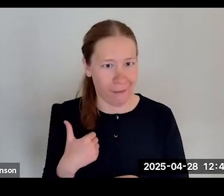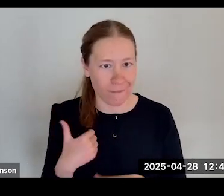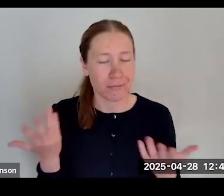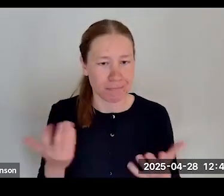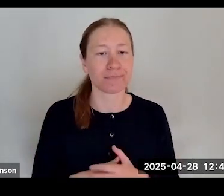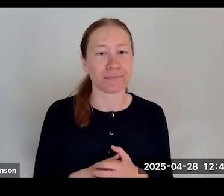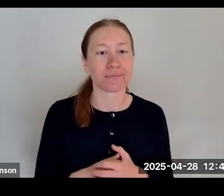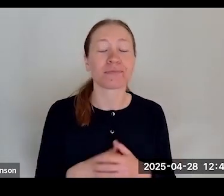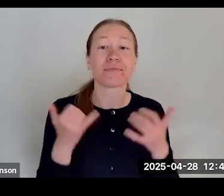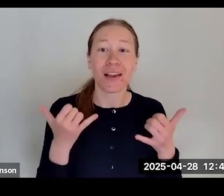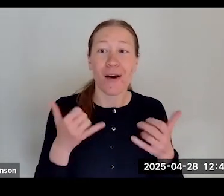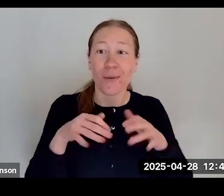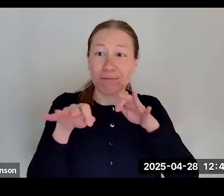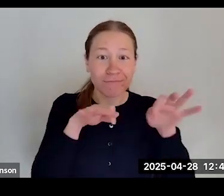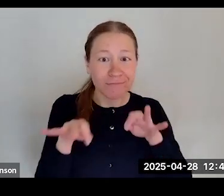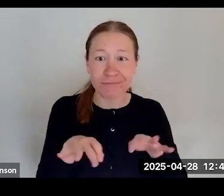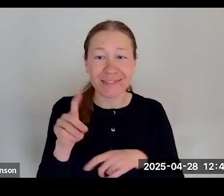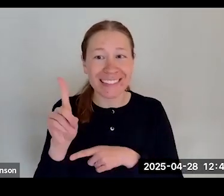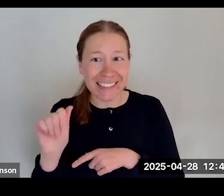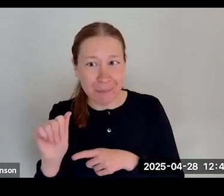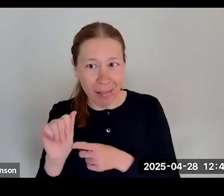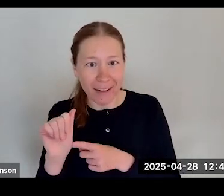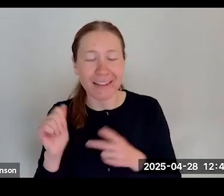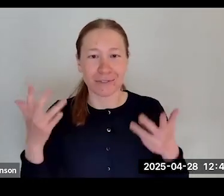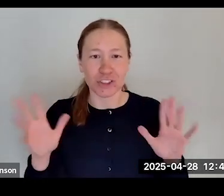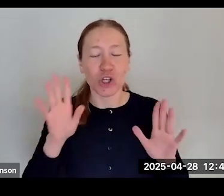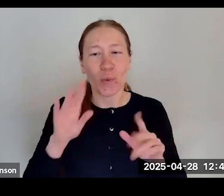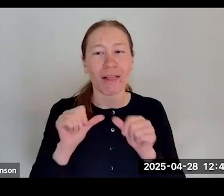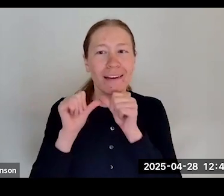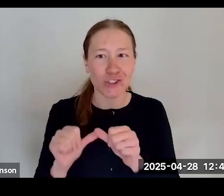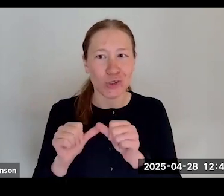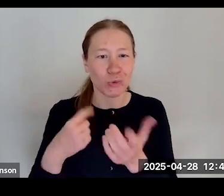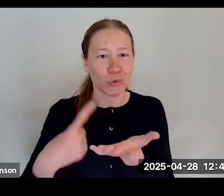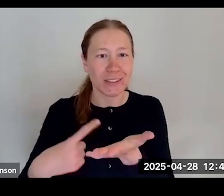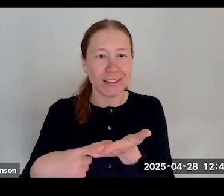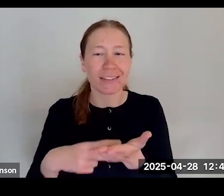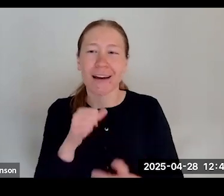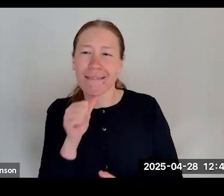Now that we've defined what a disability is, I wanna go further into what a non-apparent disability is